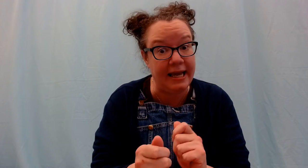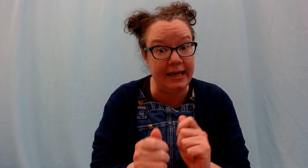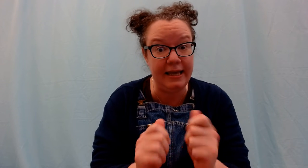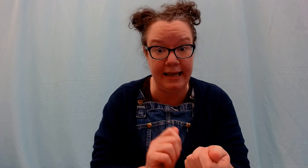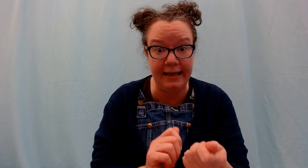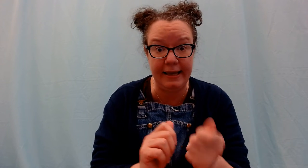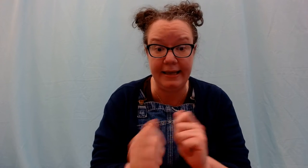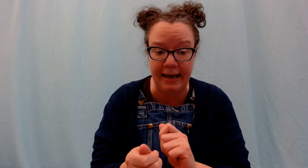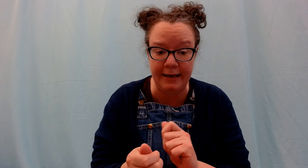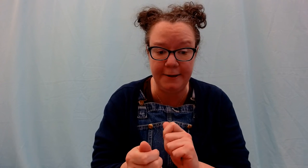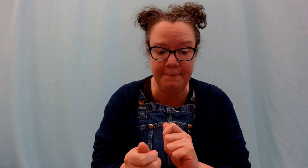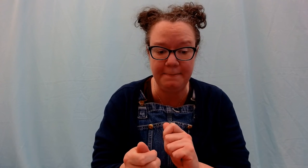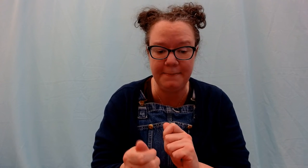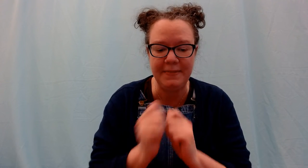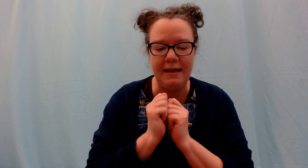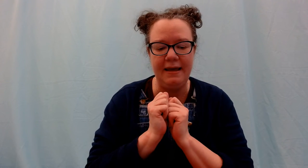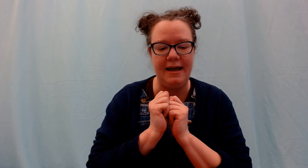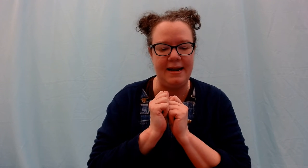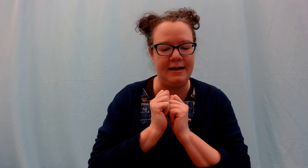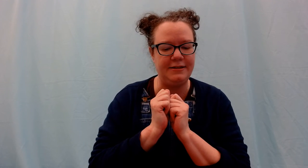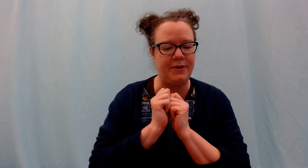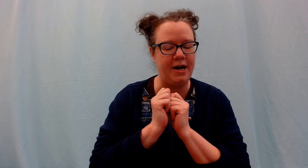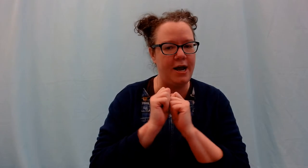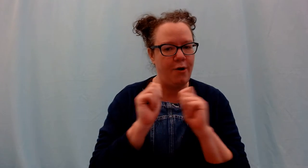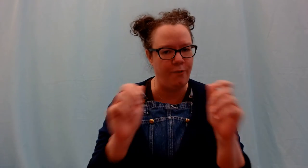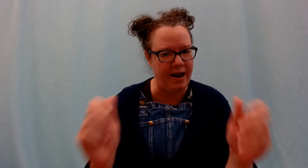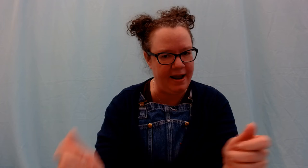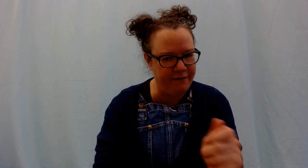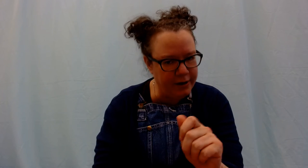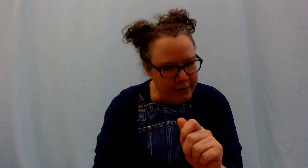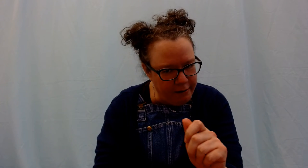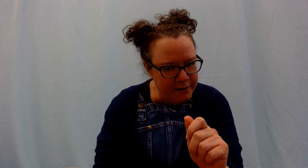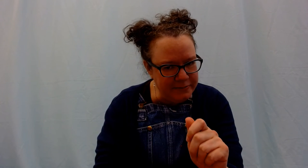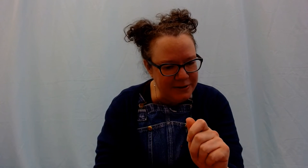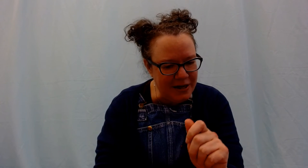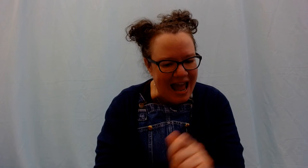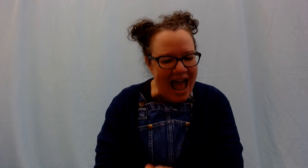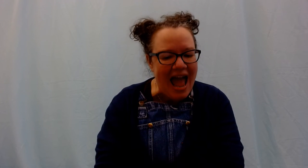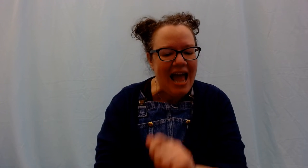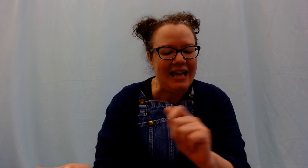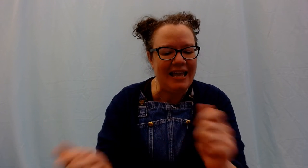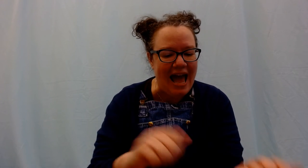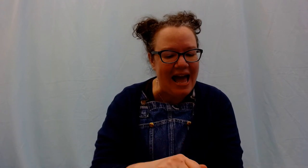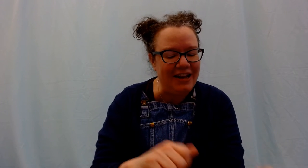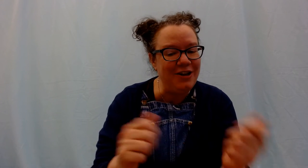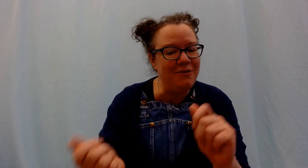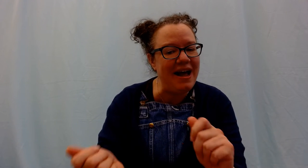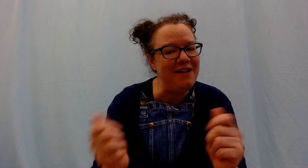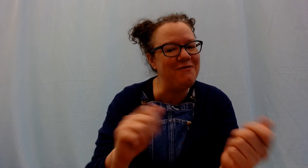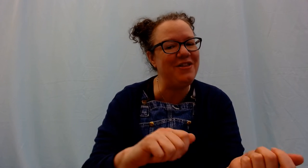#Kick, kick, kick.# And next we're gonna wave our little arms. #Can you wave with your